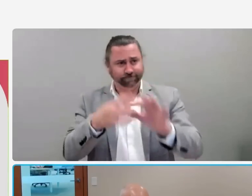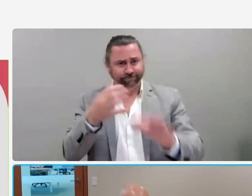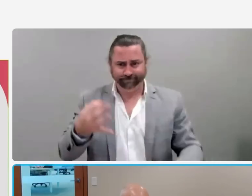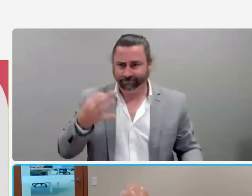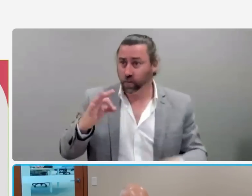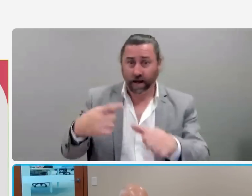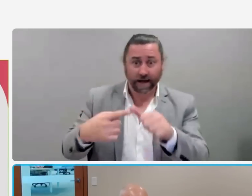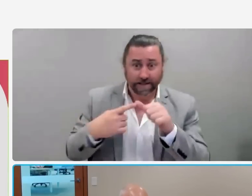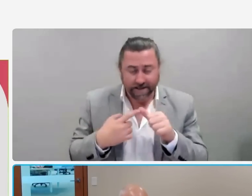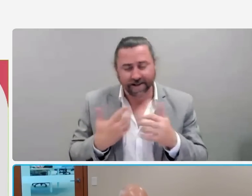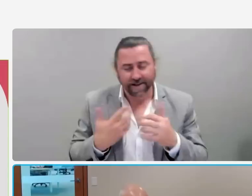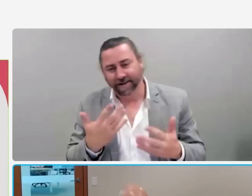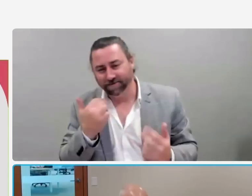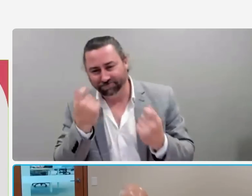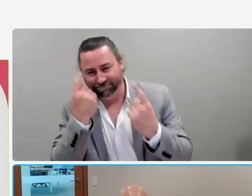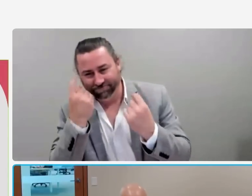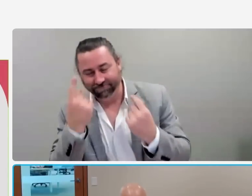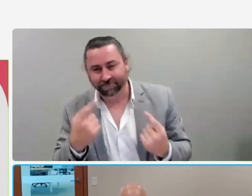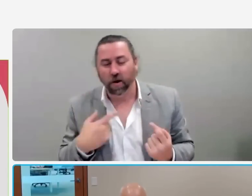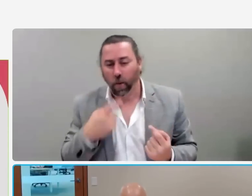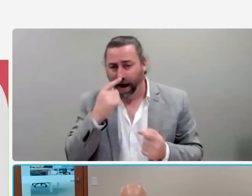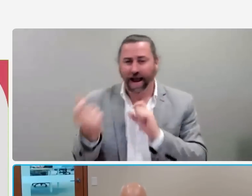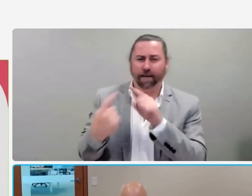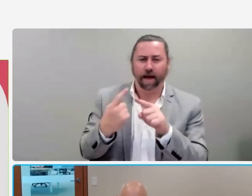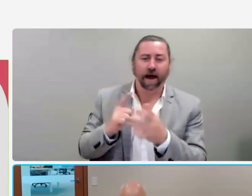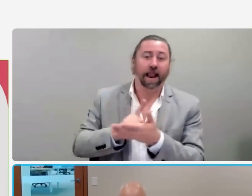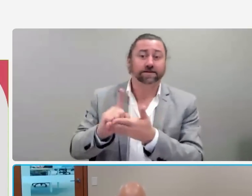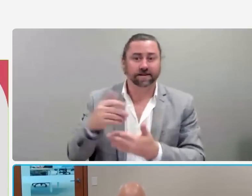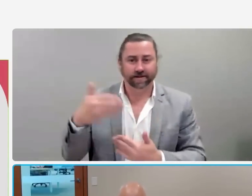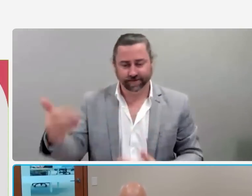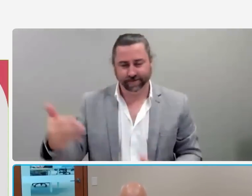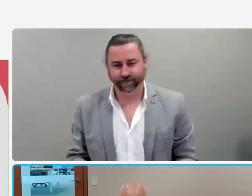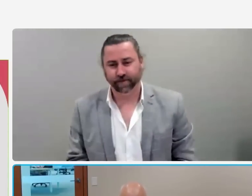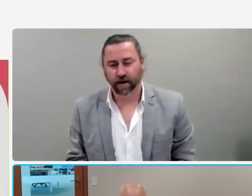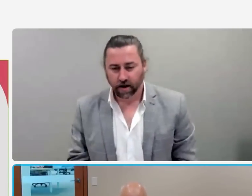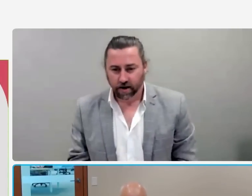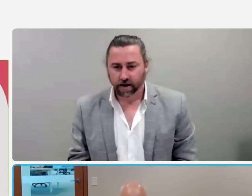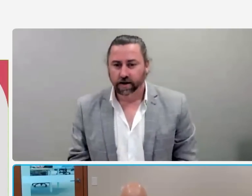understanding and we look forward to hearing from you. So now just in part to make sure that we get as much